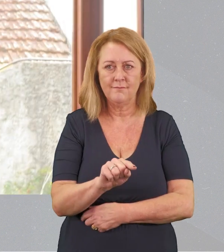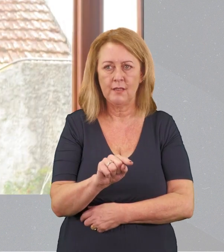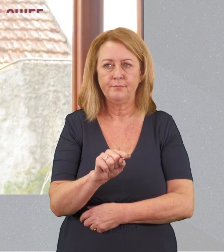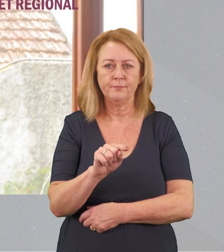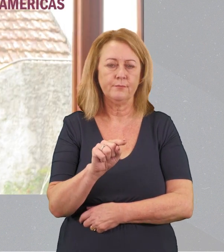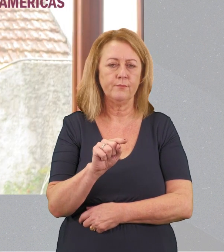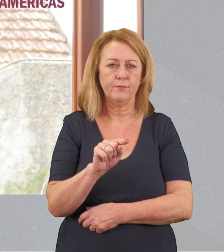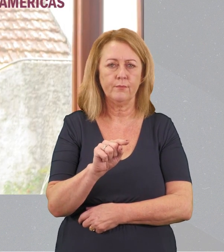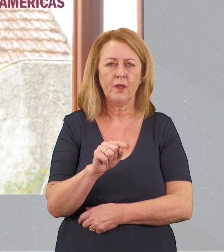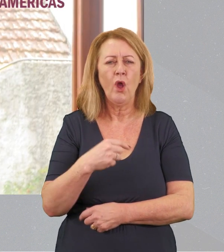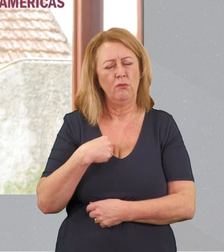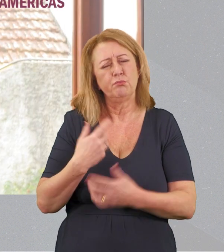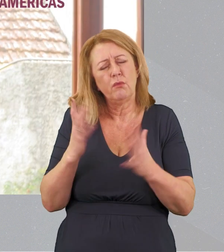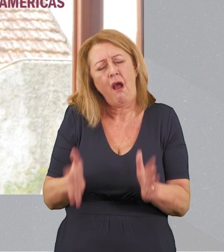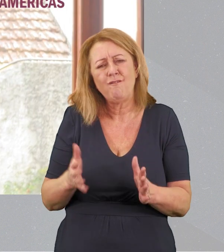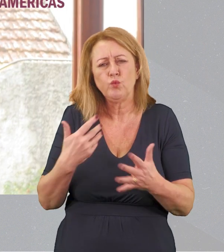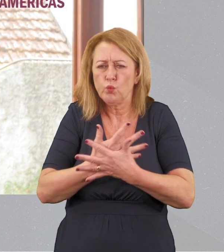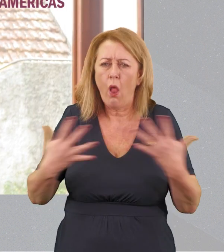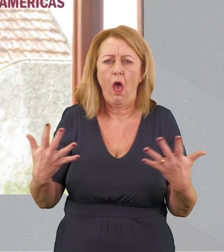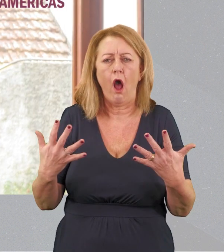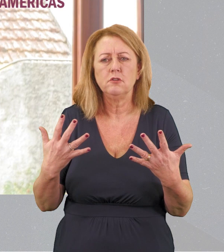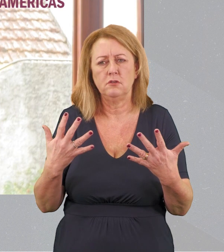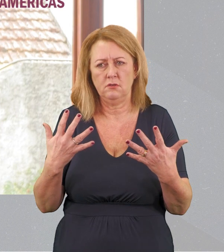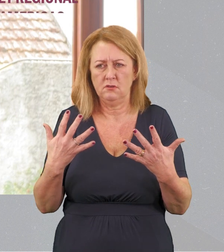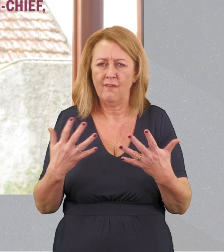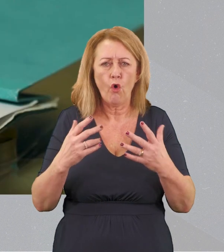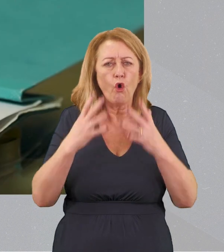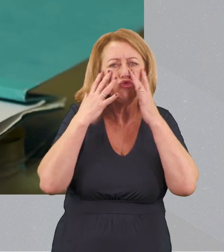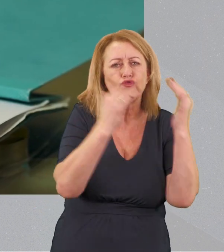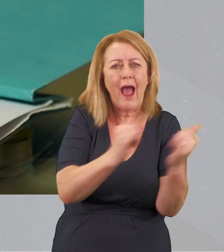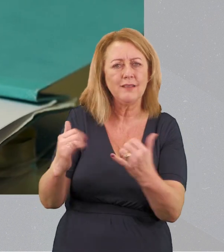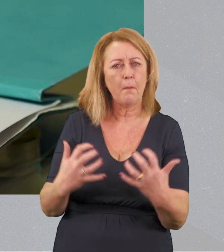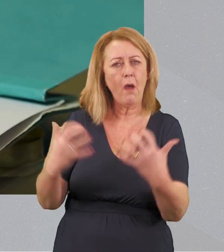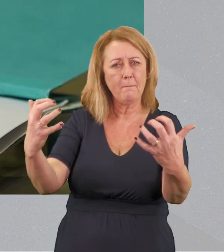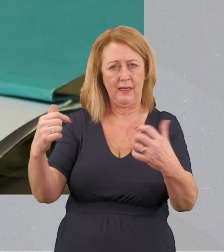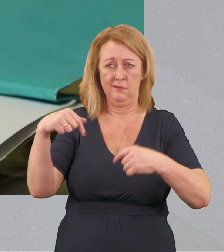There is a lot that we still have to do about participation in trials for the public.